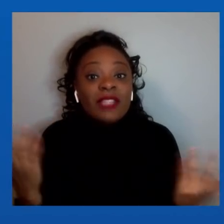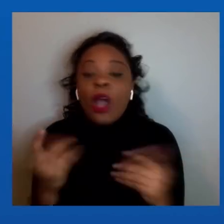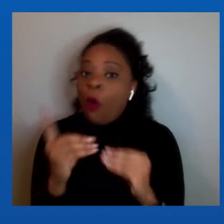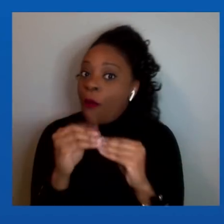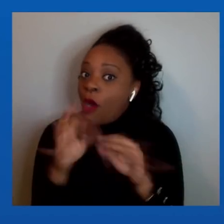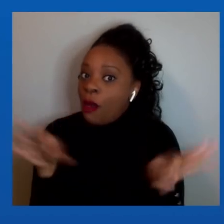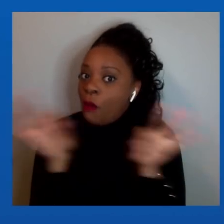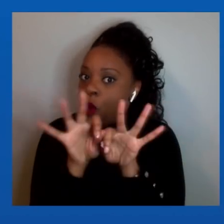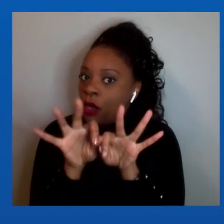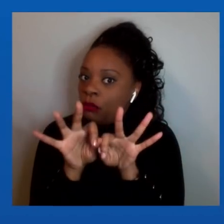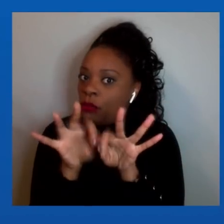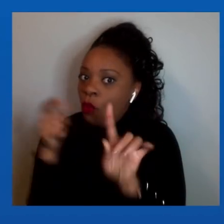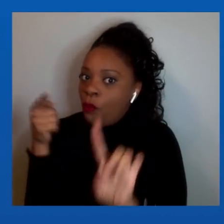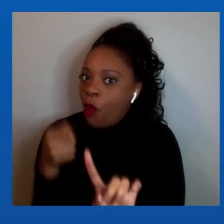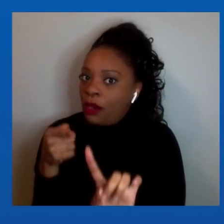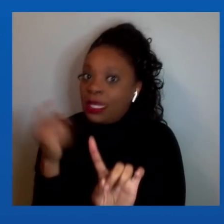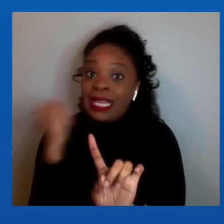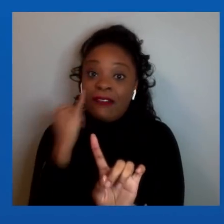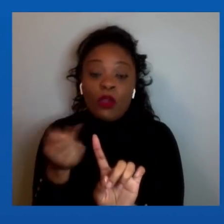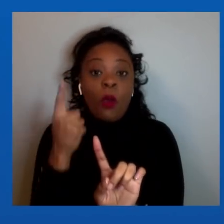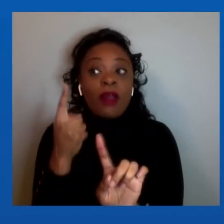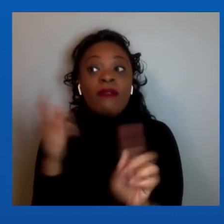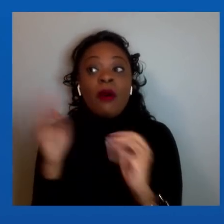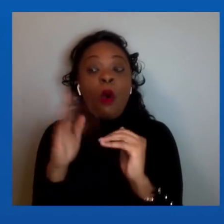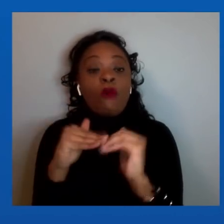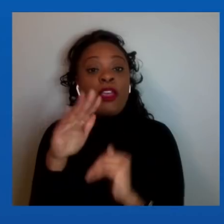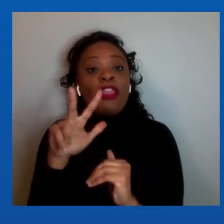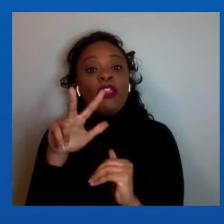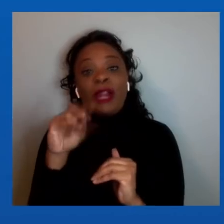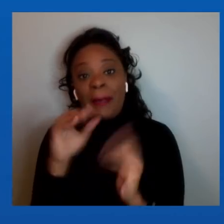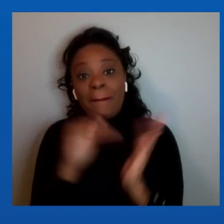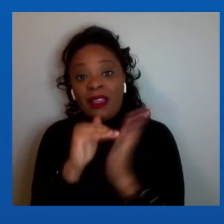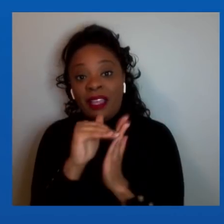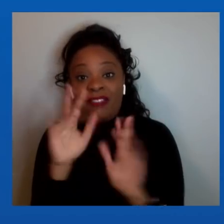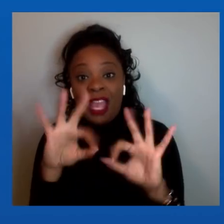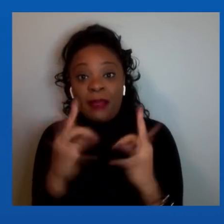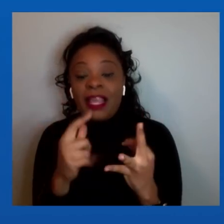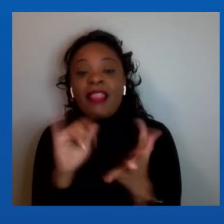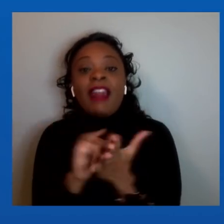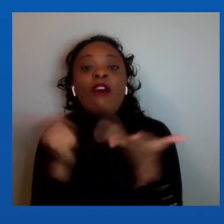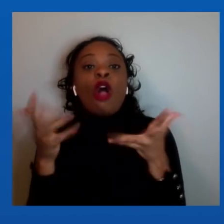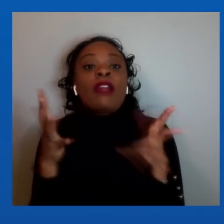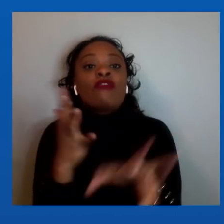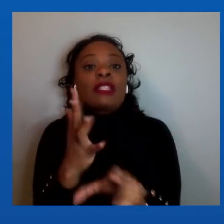Now, one more important note: If you are one of the more than 30 million families who have already received the Child Tax Credit,